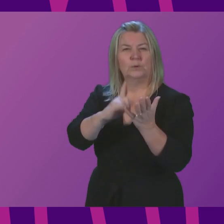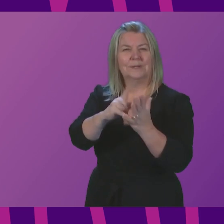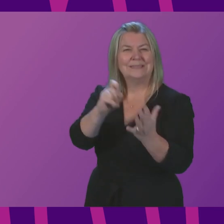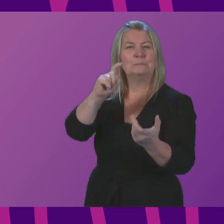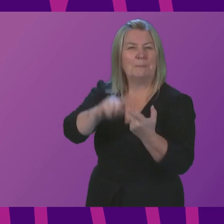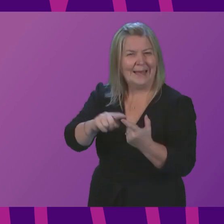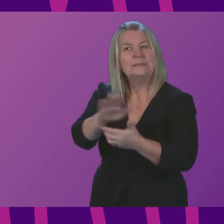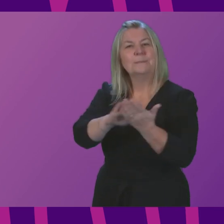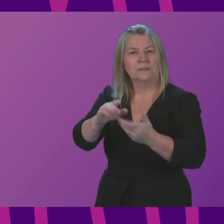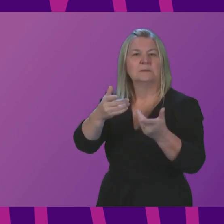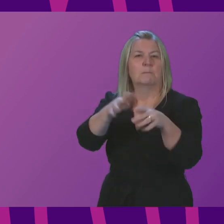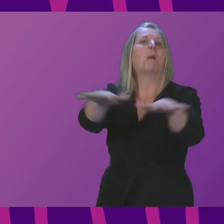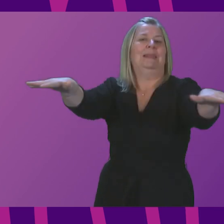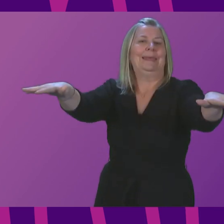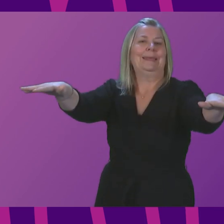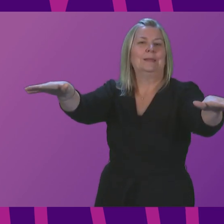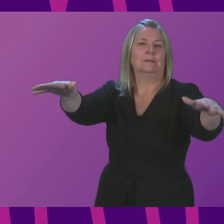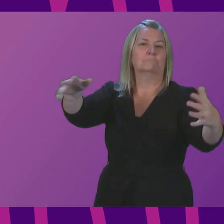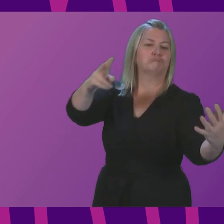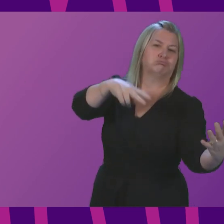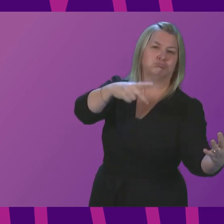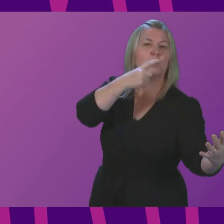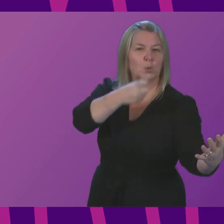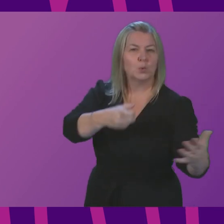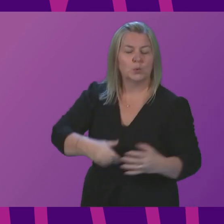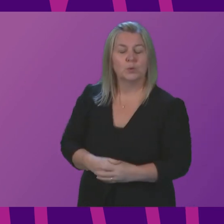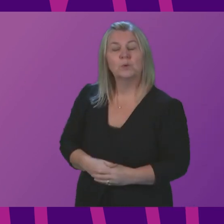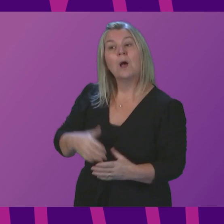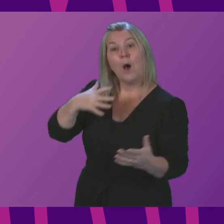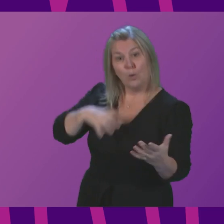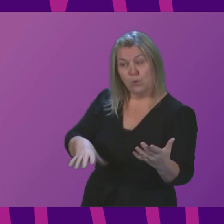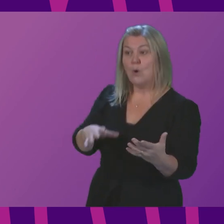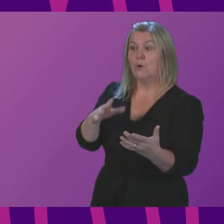that I want to make sure that I give proper, detailed answers on the very important points